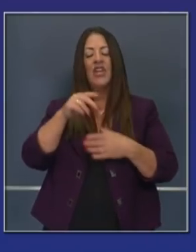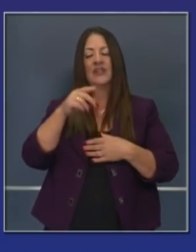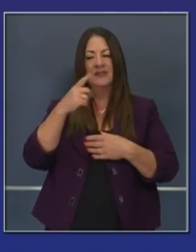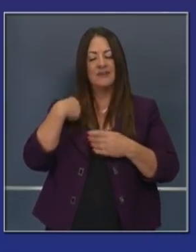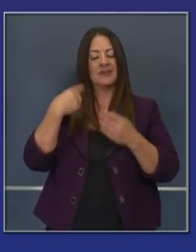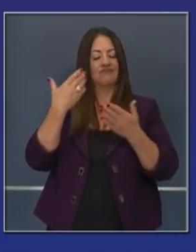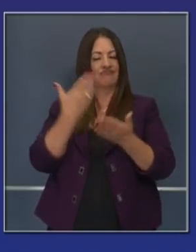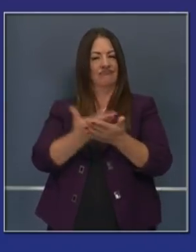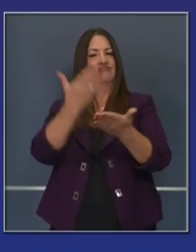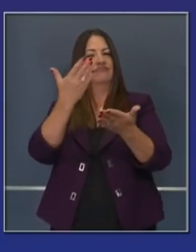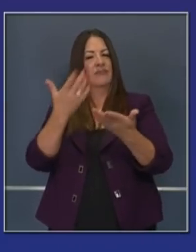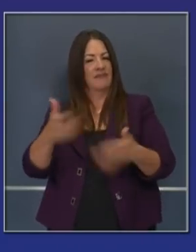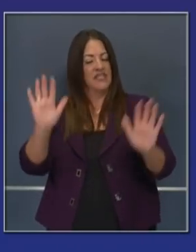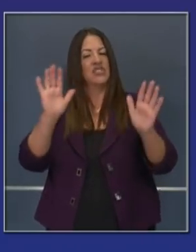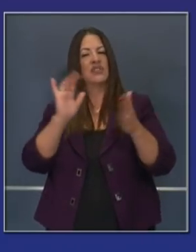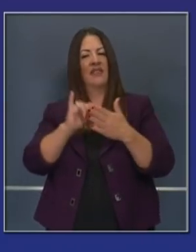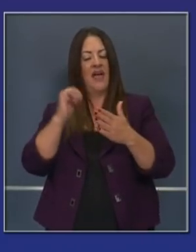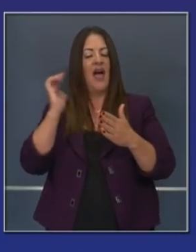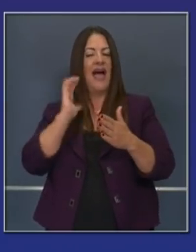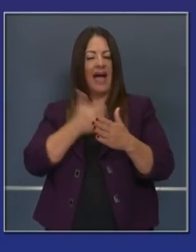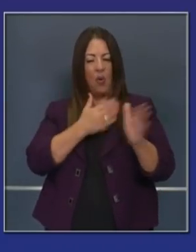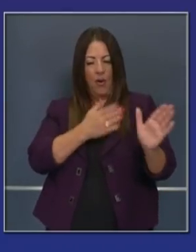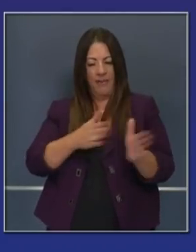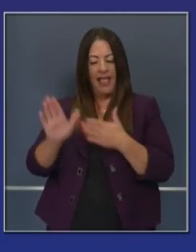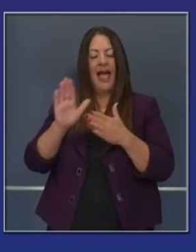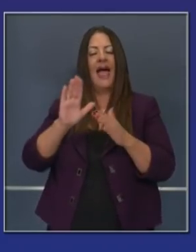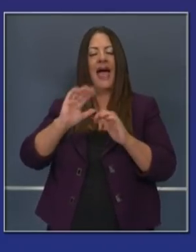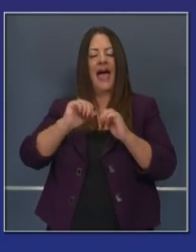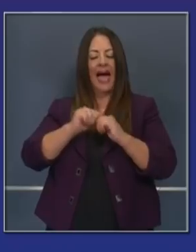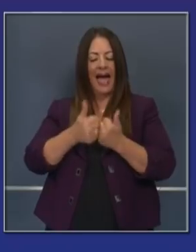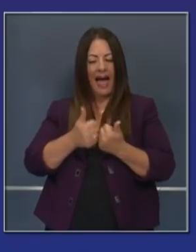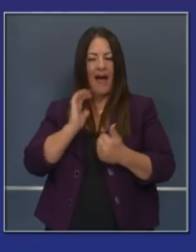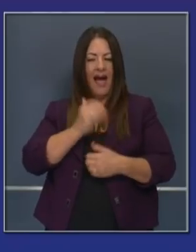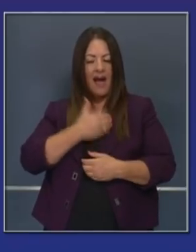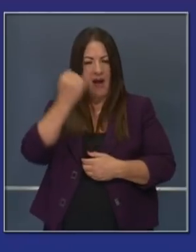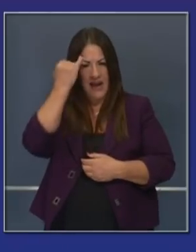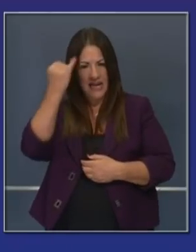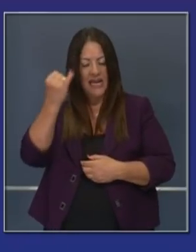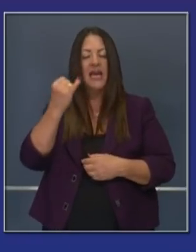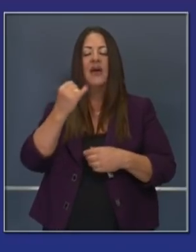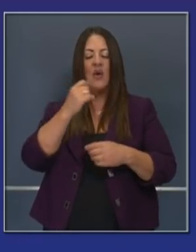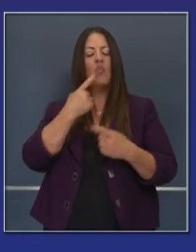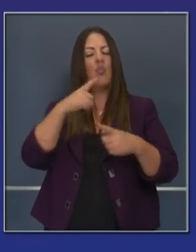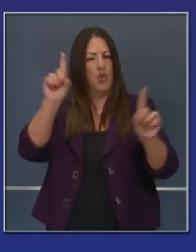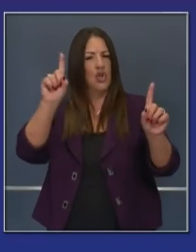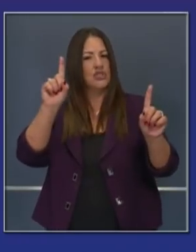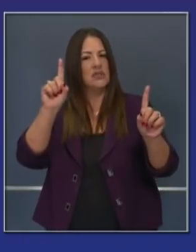TO YOU ABOUT THE HAVE YOU APPROACH OF OUR BLUEPRINT. THAT -- COUNTIES MOVING THROUGH.